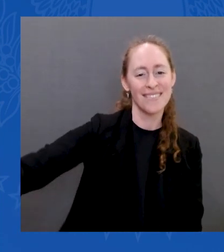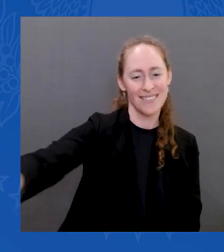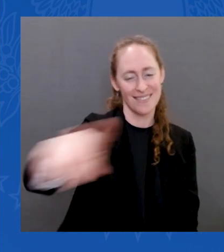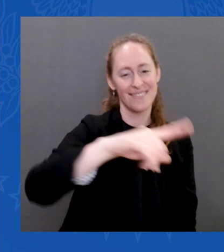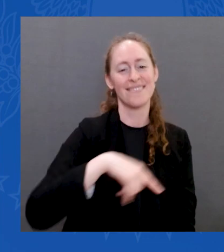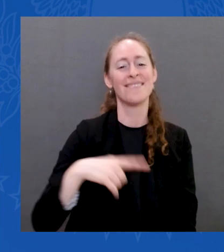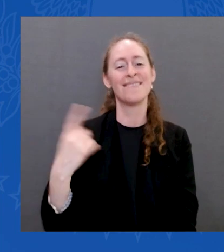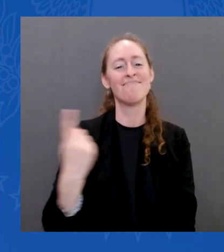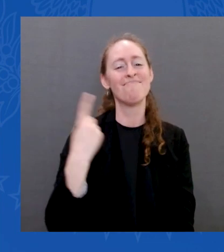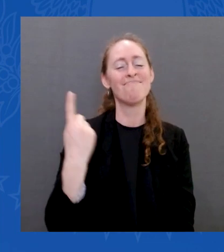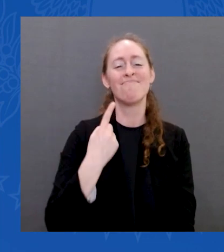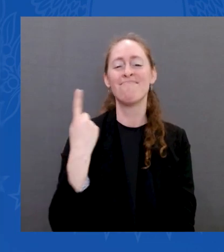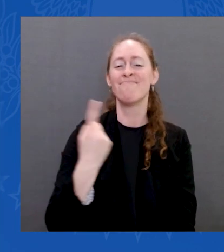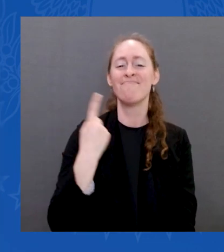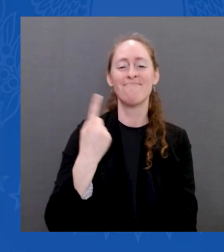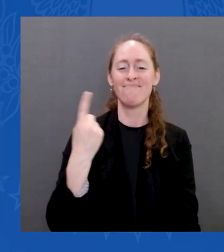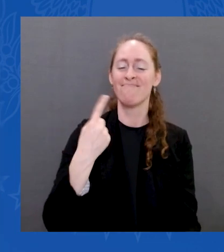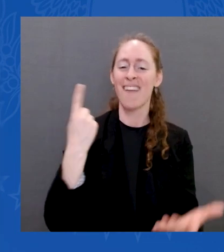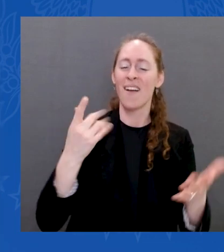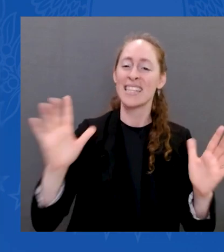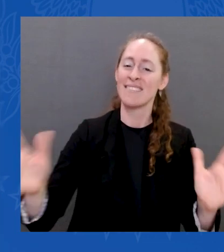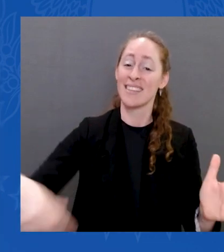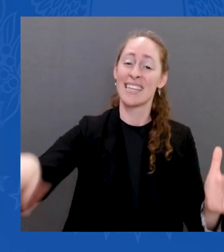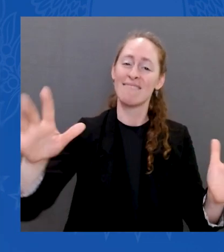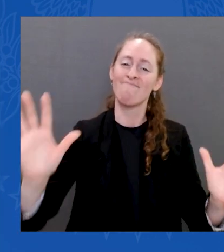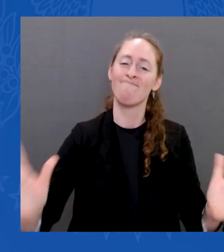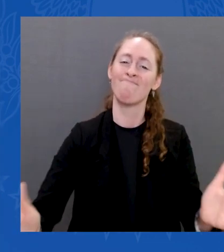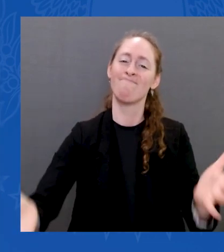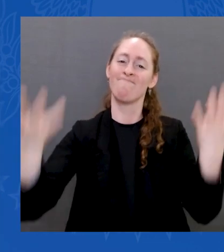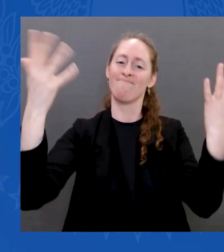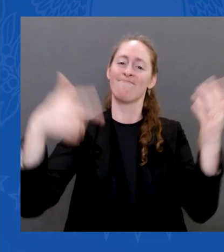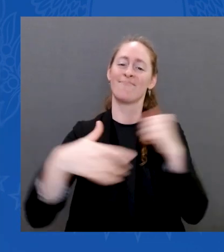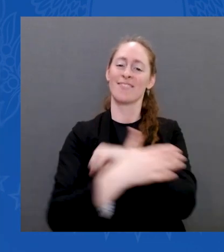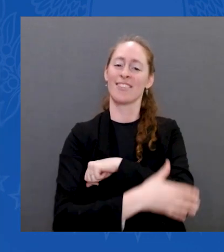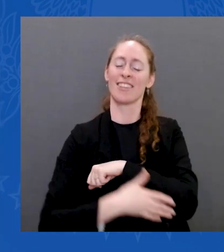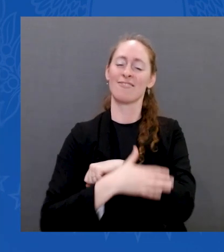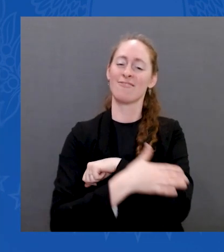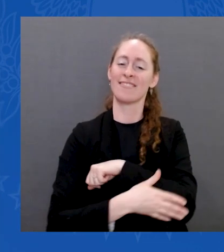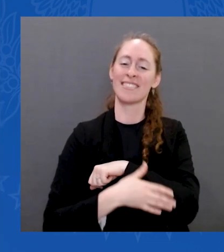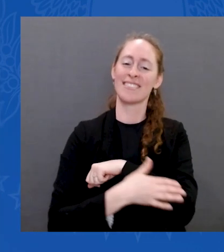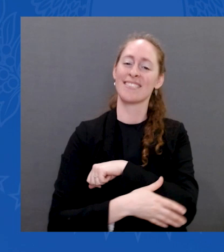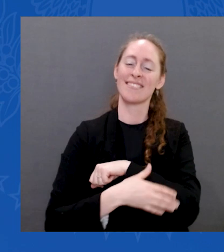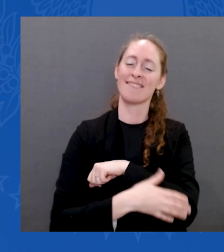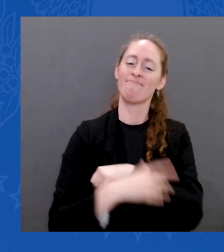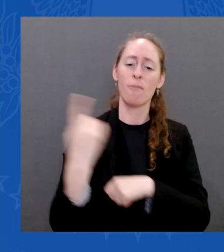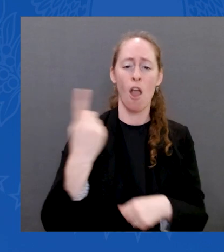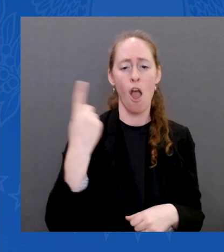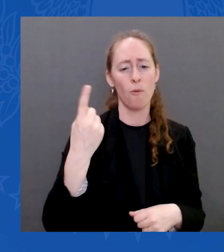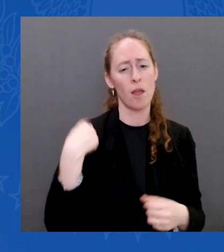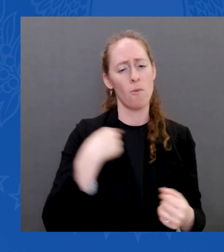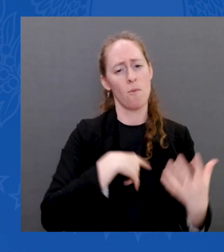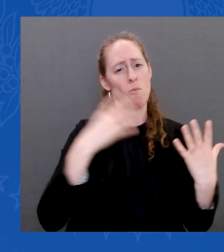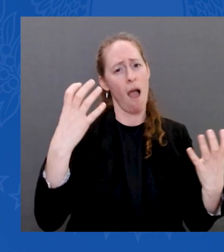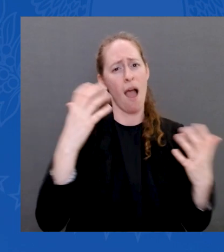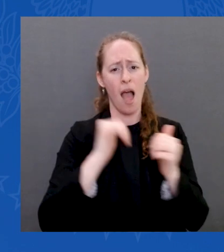If you got to do one thing to make sure the nation succeeded in the next two generations,